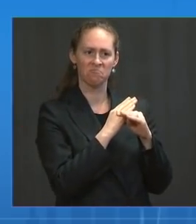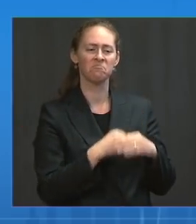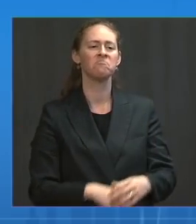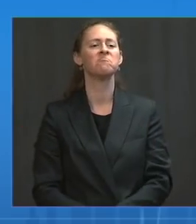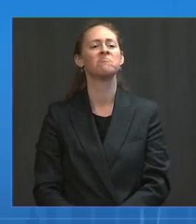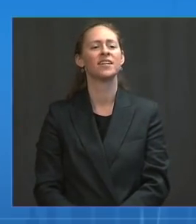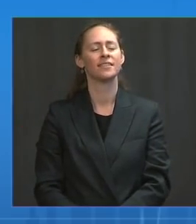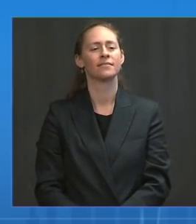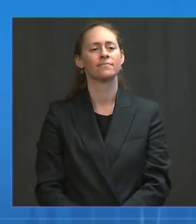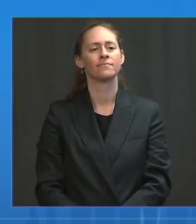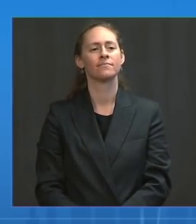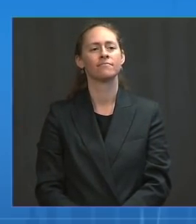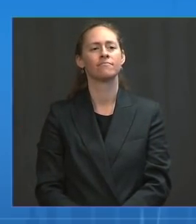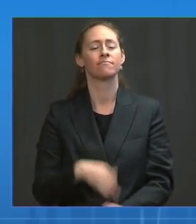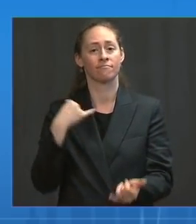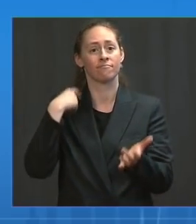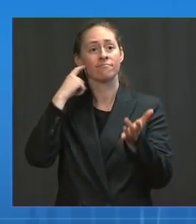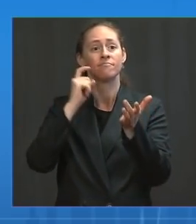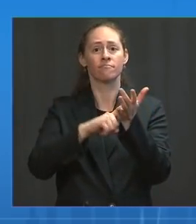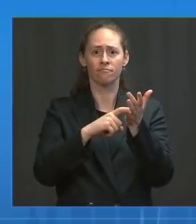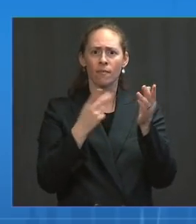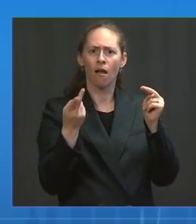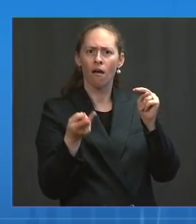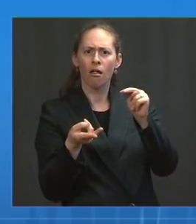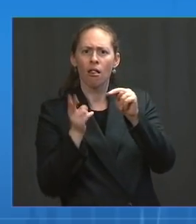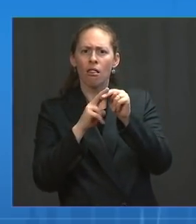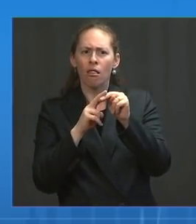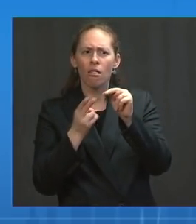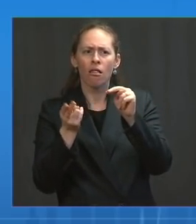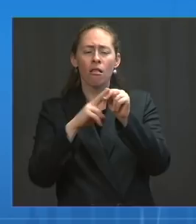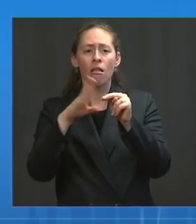there will likely be fewer hospitalizations and deaths.